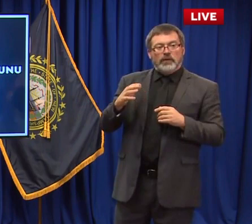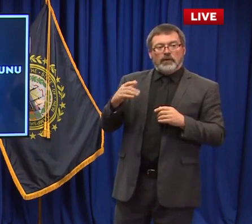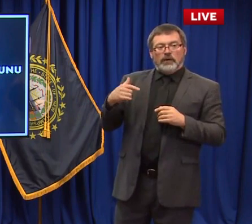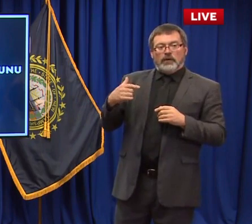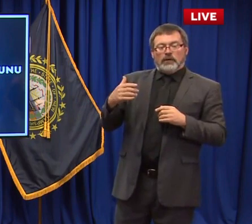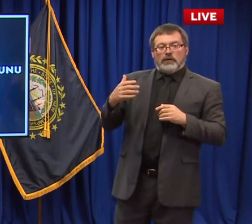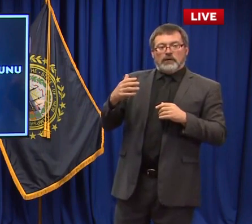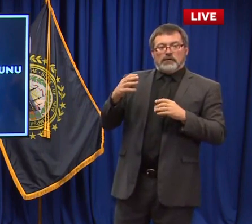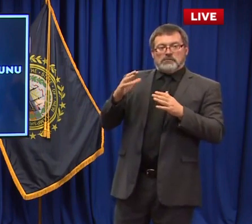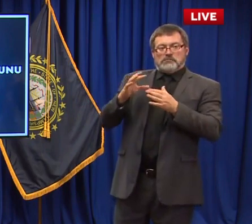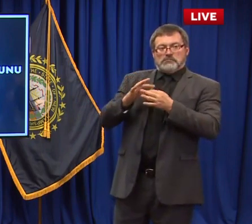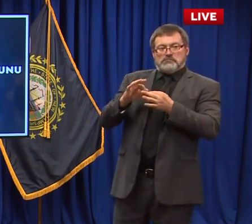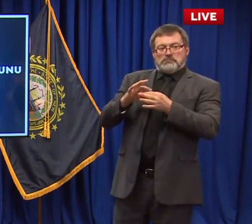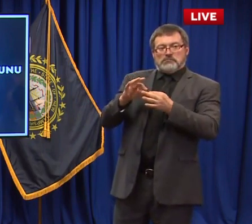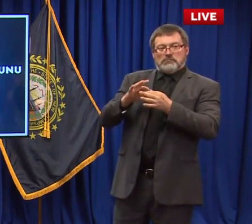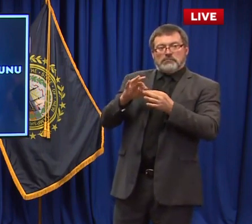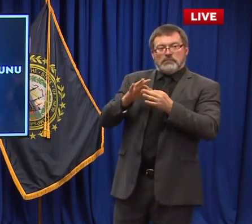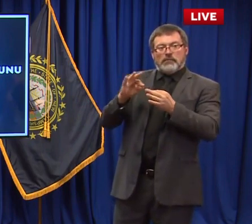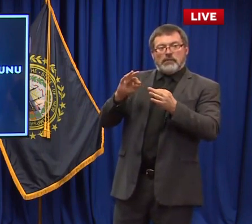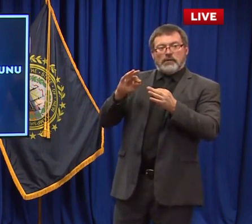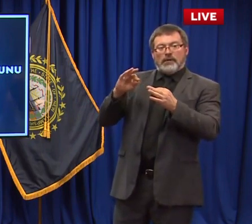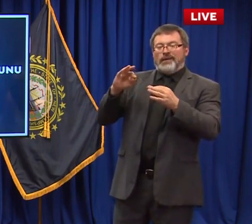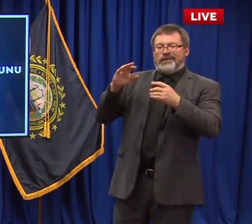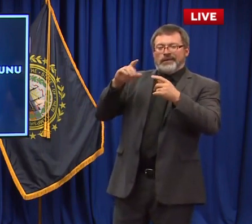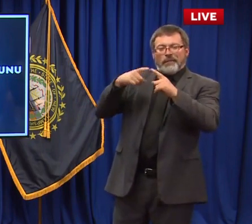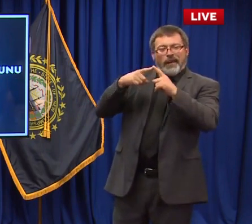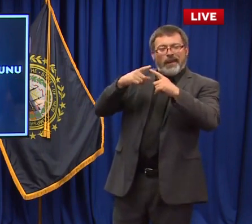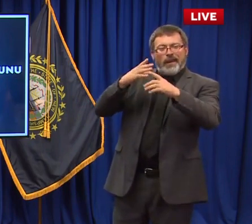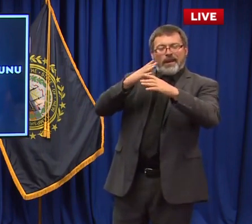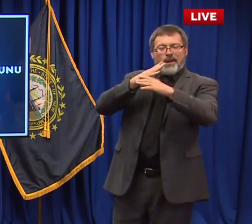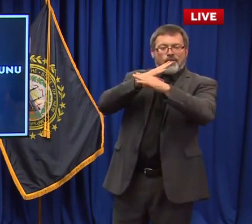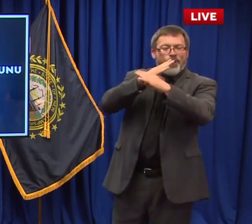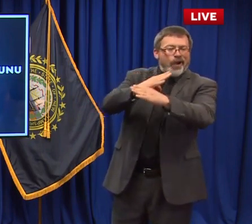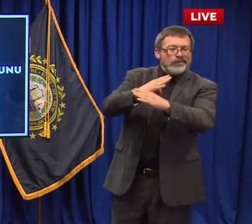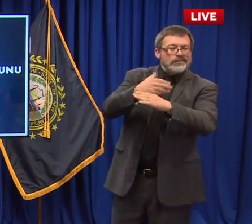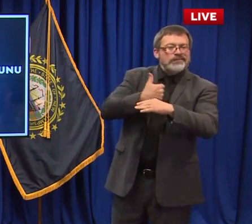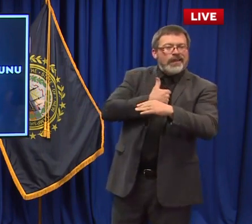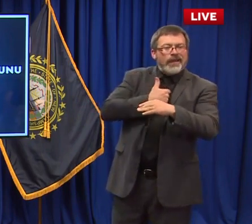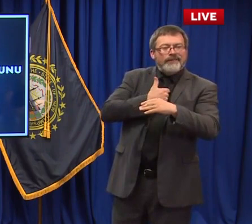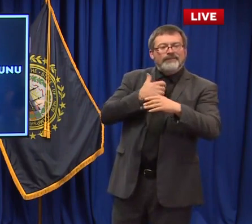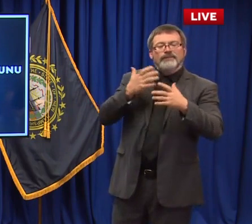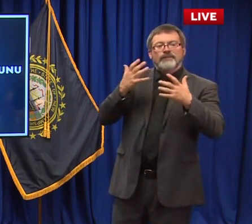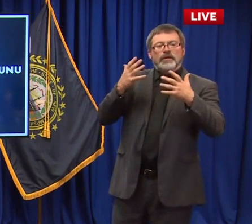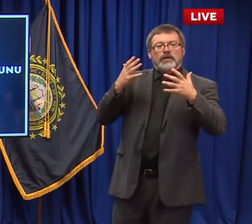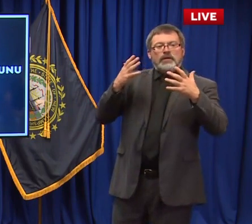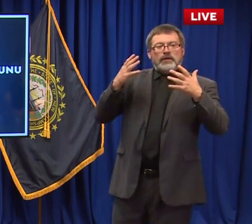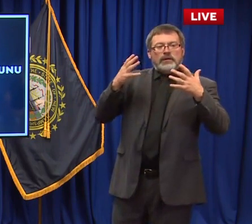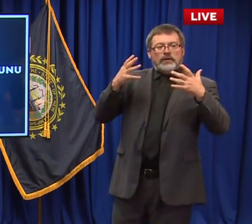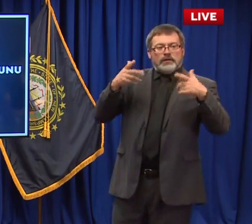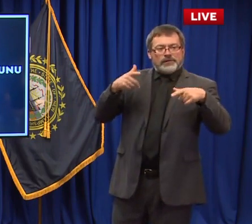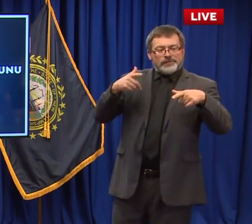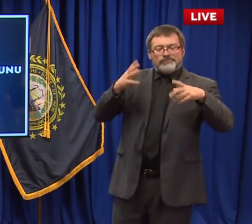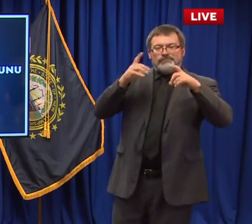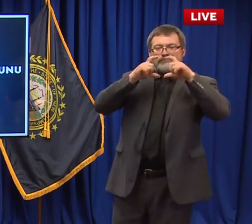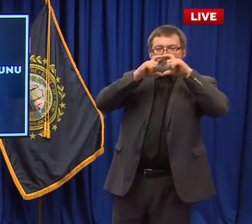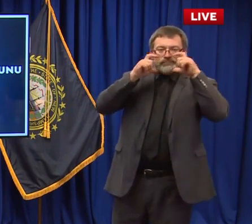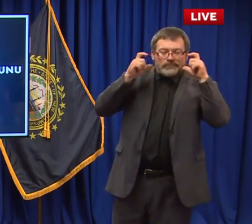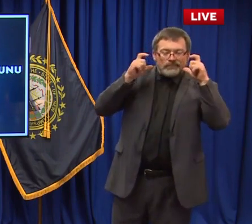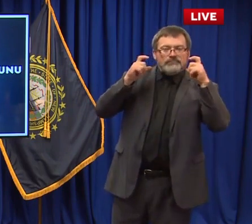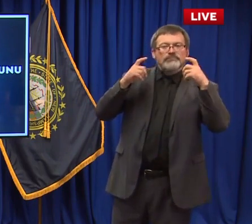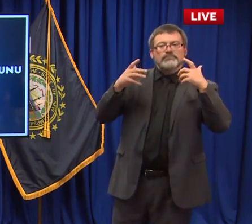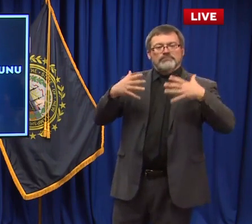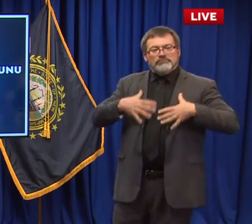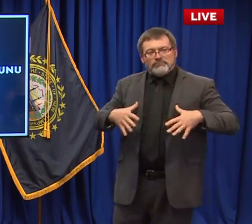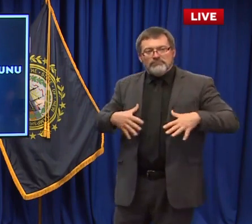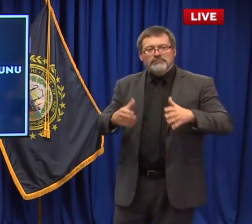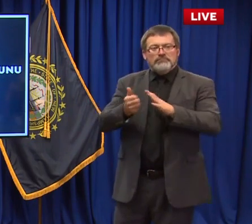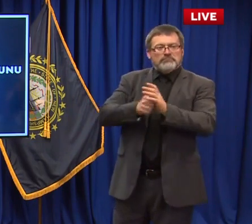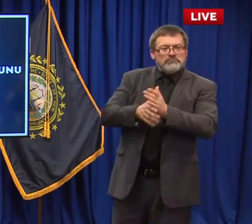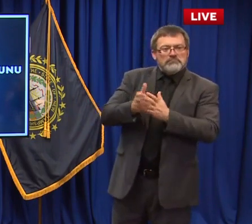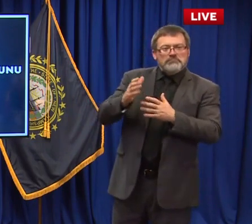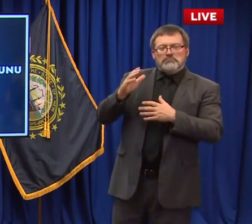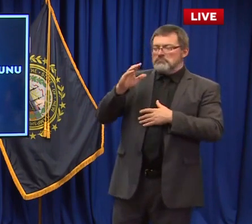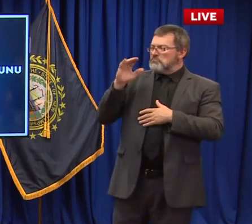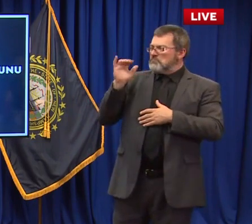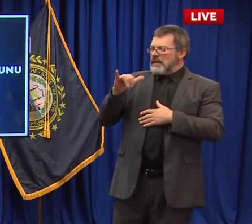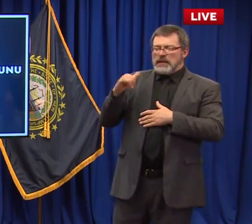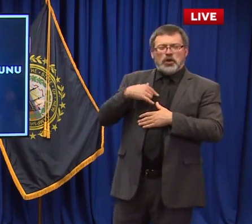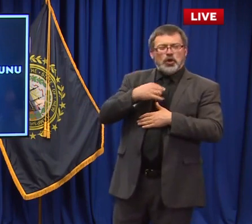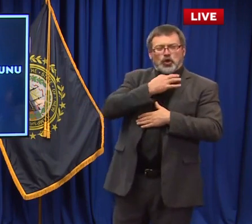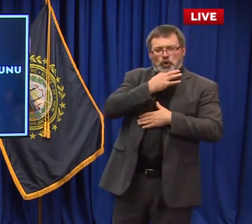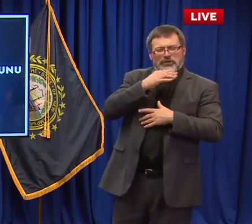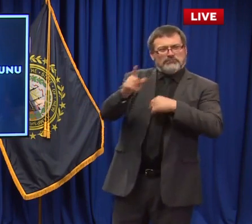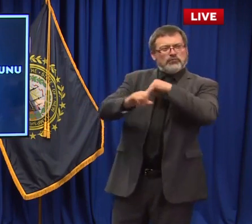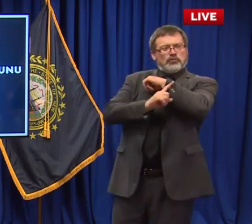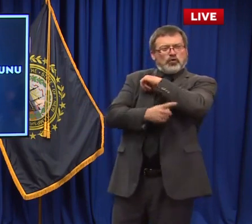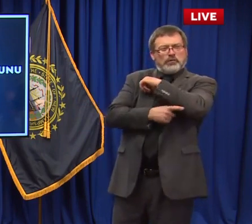THERE’S A LOT OF PRECAUTIONS AND PROTECTIONS, THINGS LIKE MASKS, GLOVES, PLASTIC BAGS, WHITES, ETC.